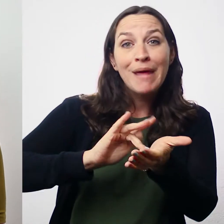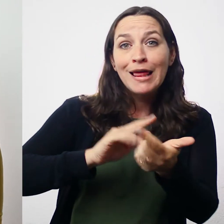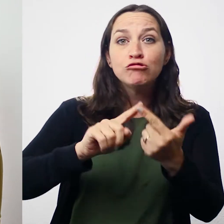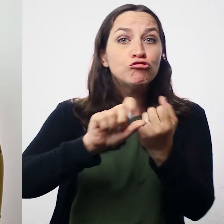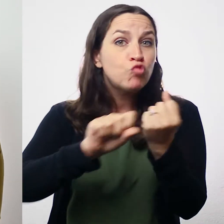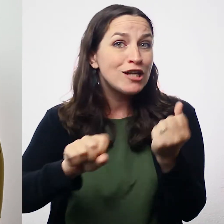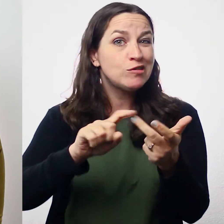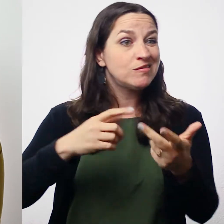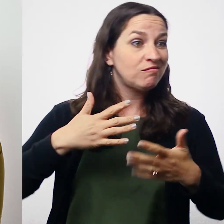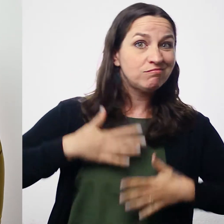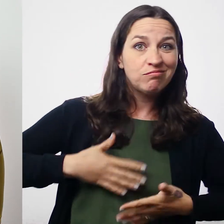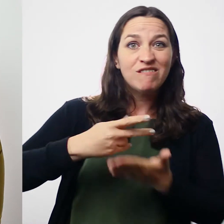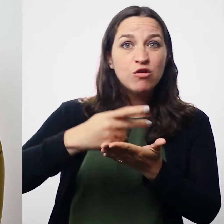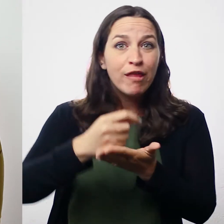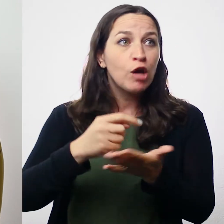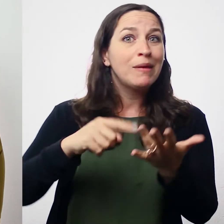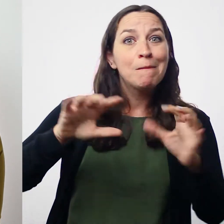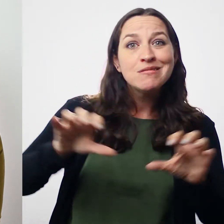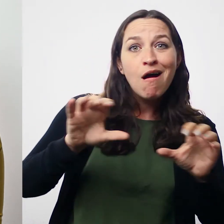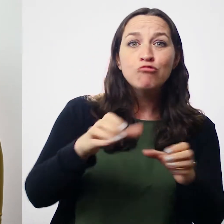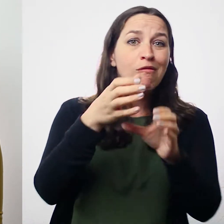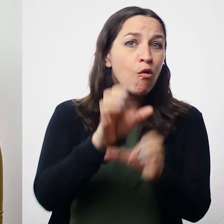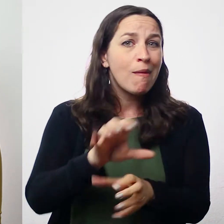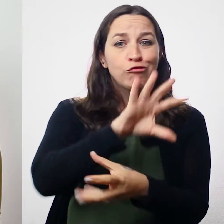It might be an approach of medication, and it might be an approach of maybe physical therapy,